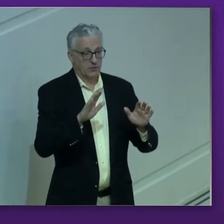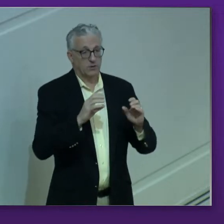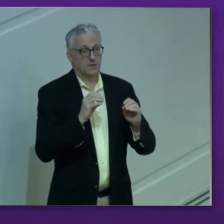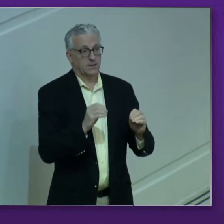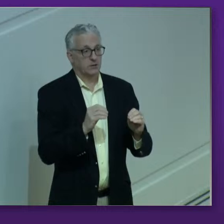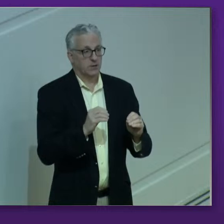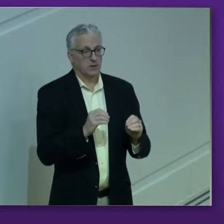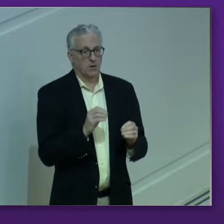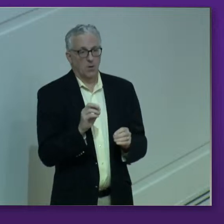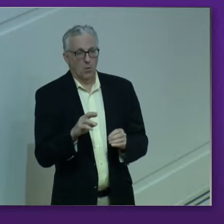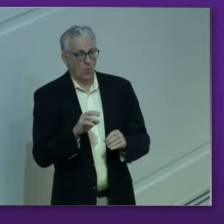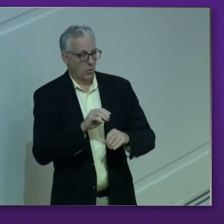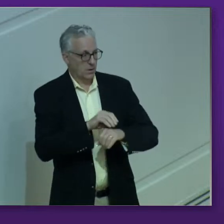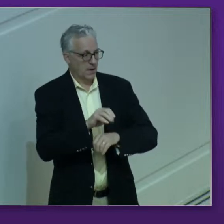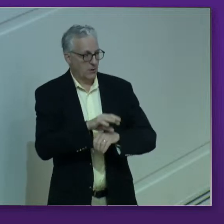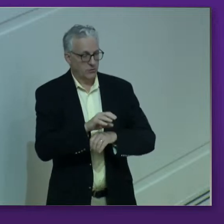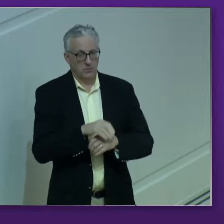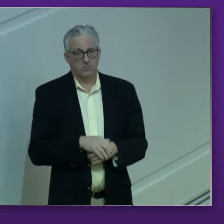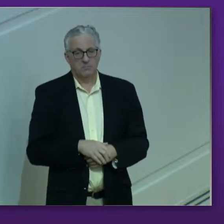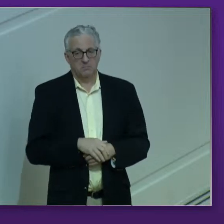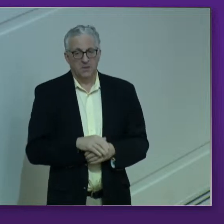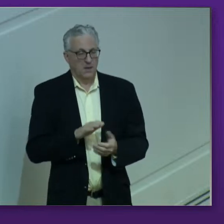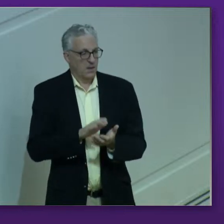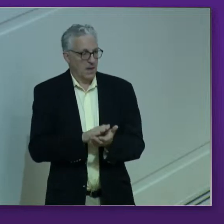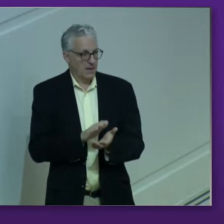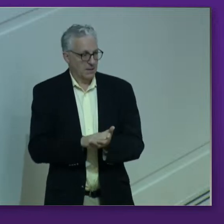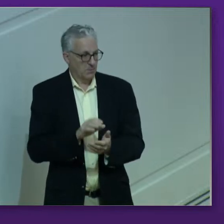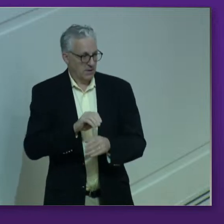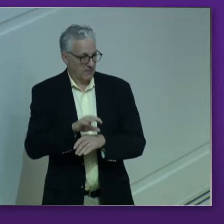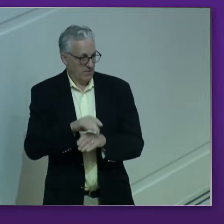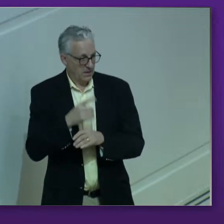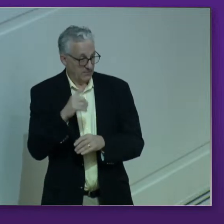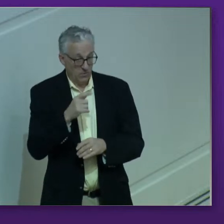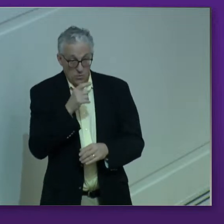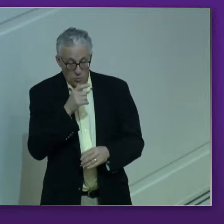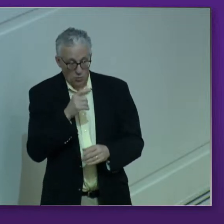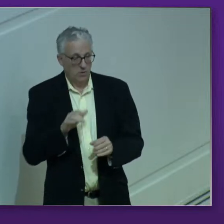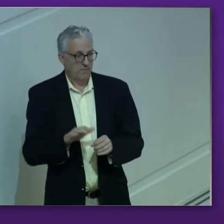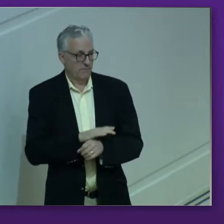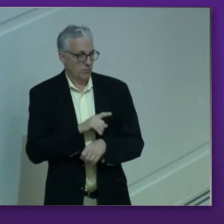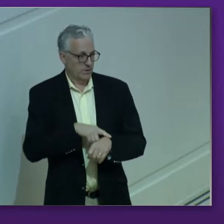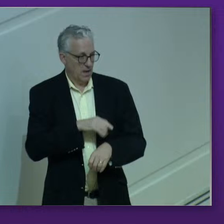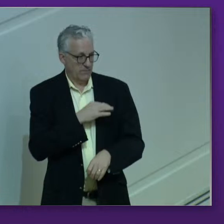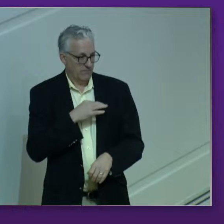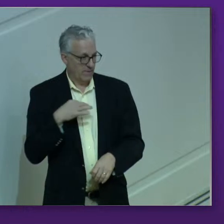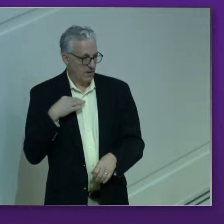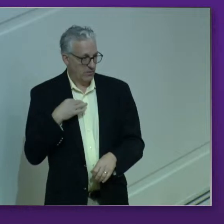THE NEXT AWARDEE ARE ACKNOWLEDGED FOR EXCELLENCE IN TEACHING OR COUNSELING ACADEMIC